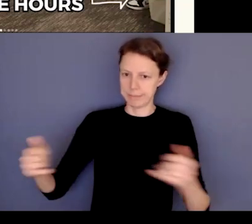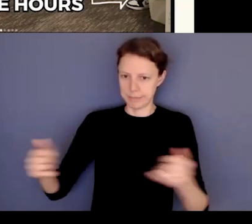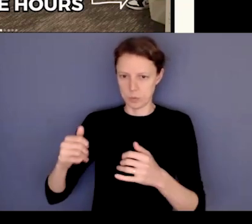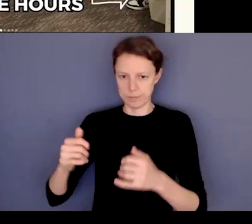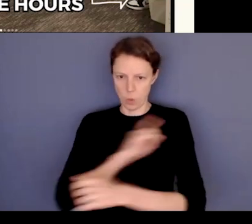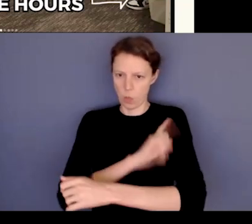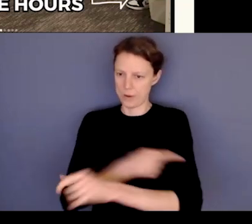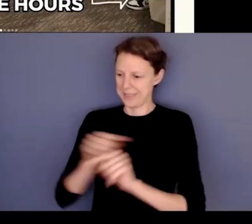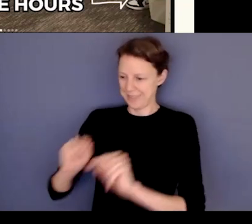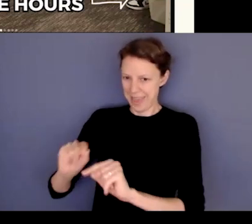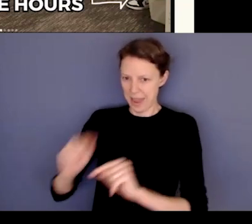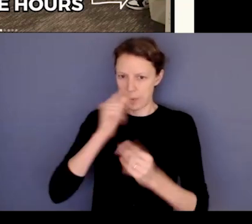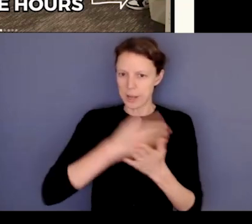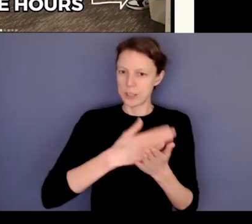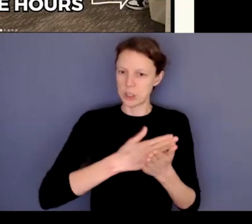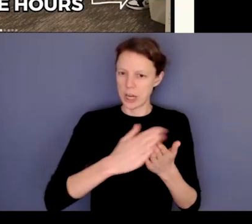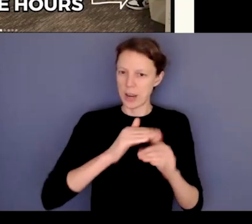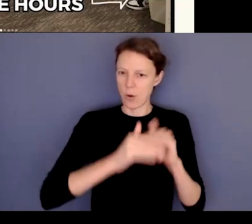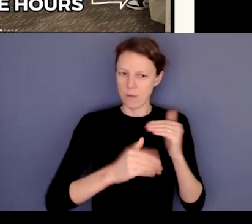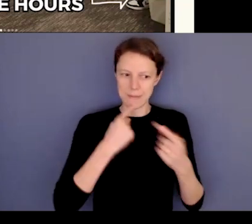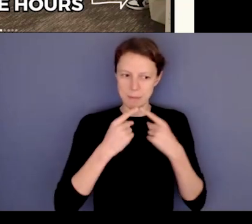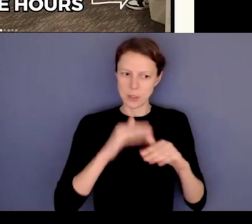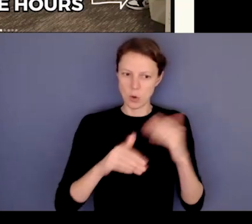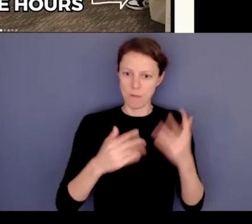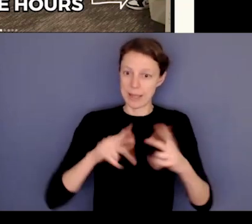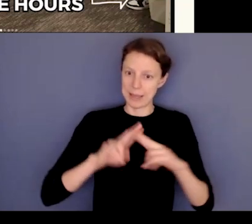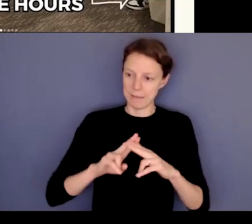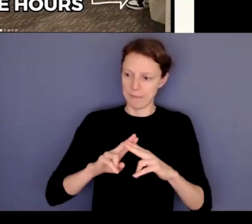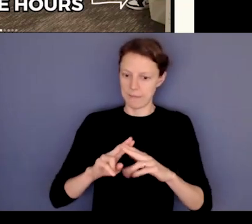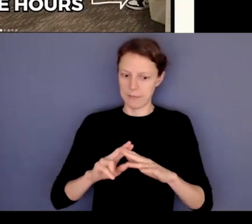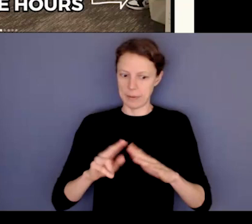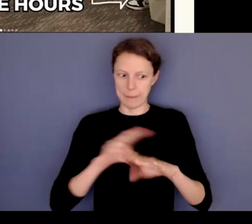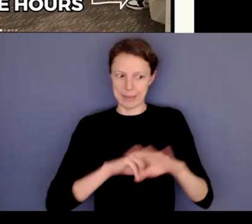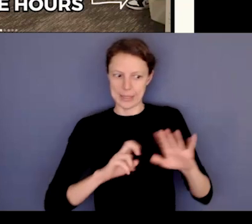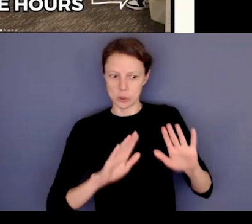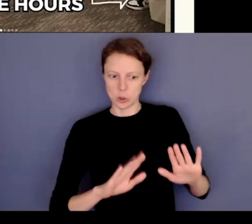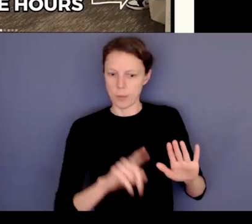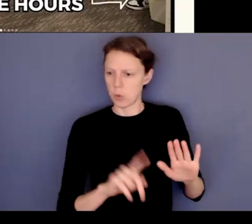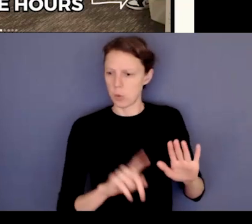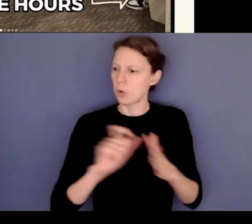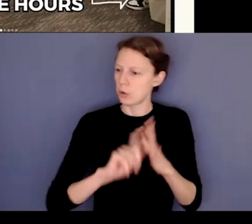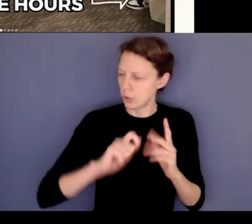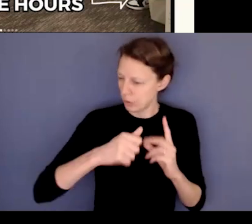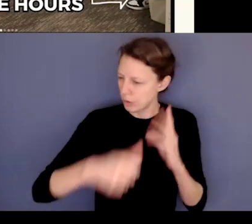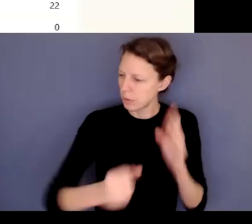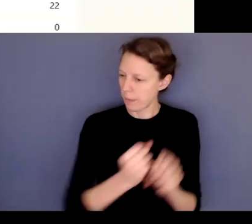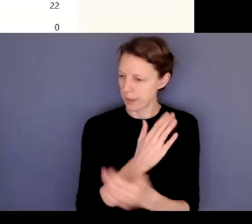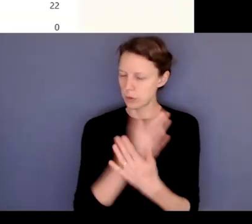then at the end of the day, it's just trial and error, and you have to be willing to kind of to go with it. And I've included